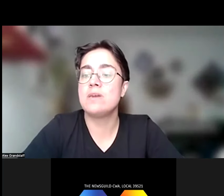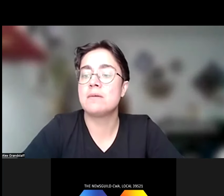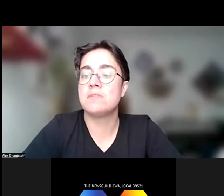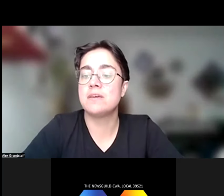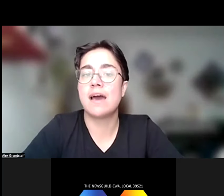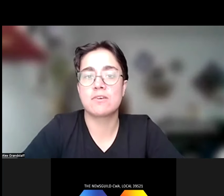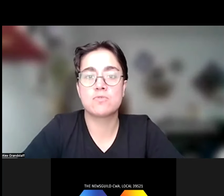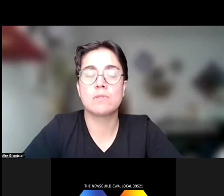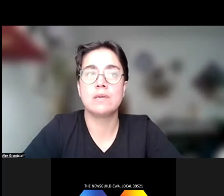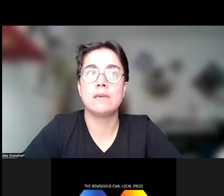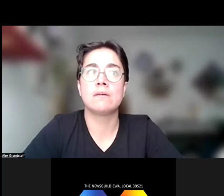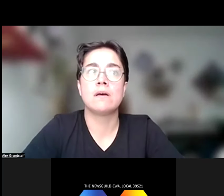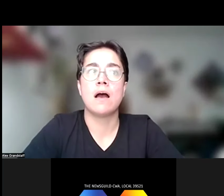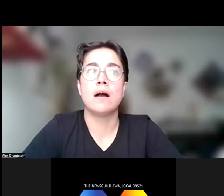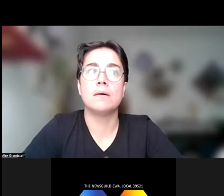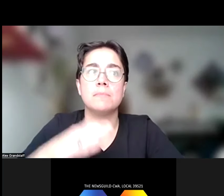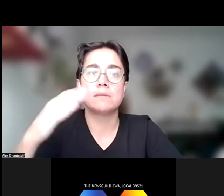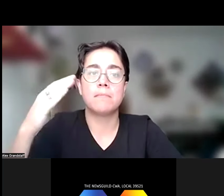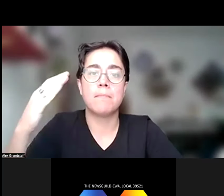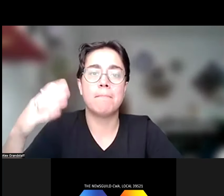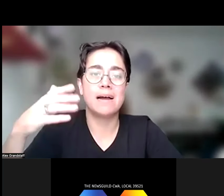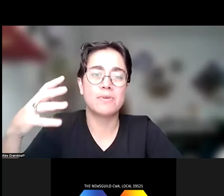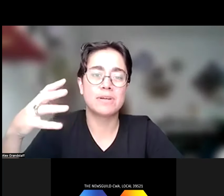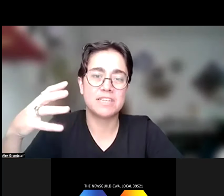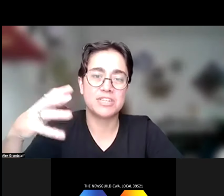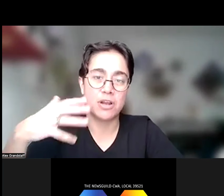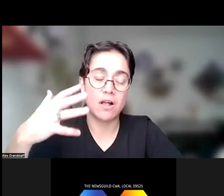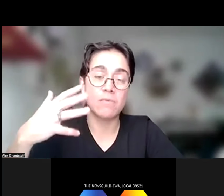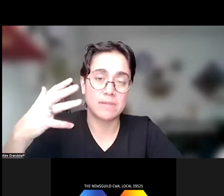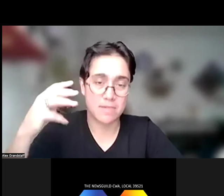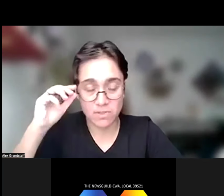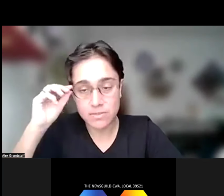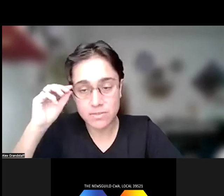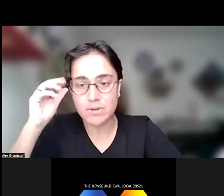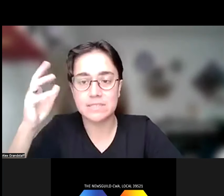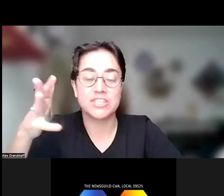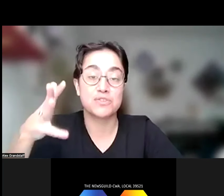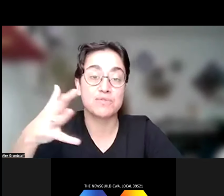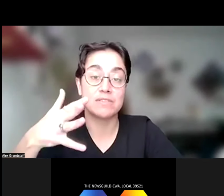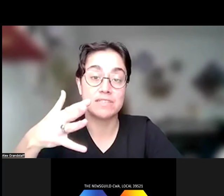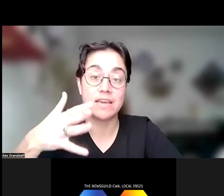state-level - I live in Texas, for everybody's context. I was working in state-level advocacy. Particularly, around